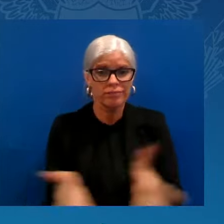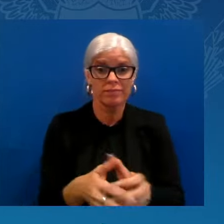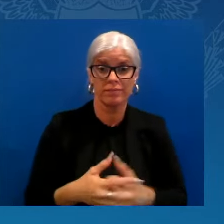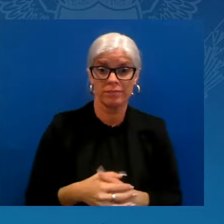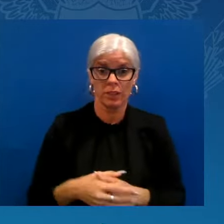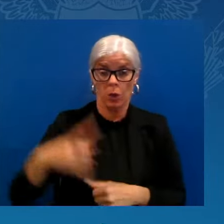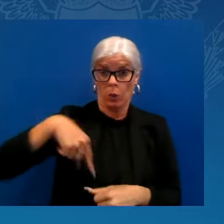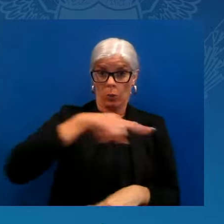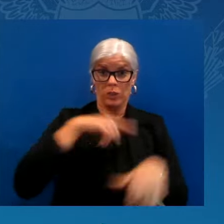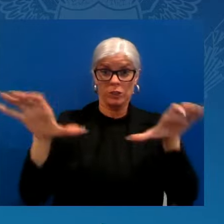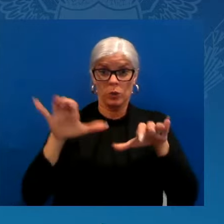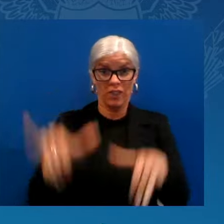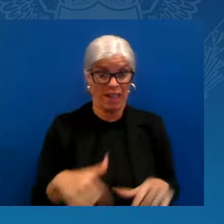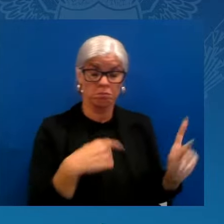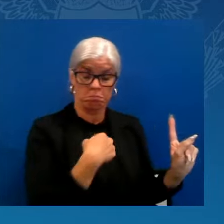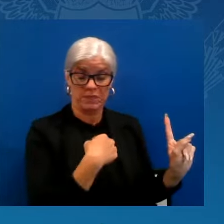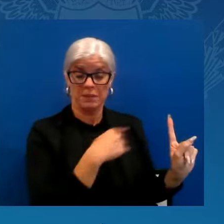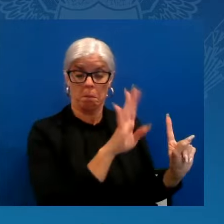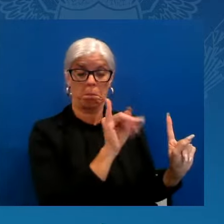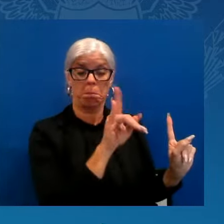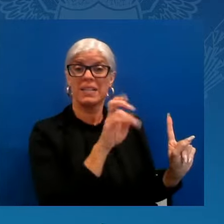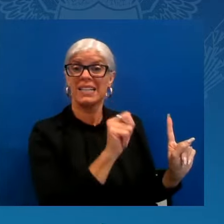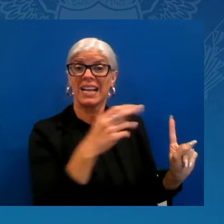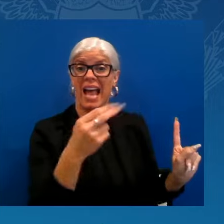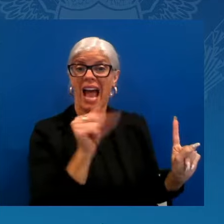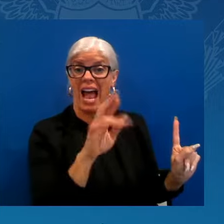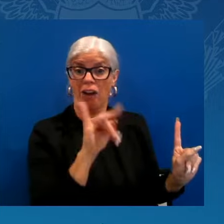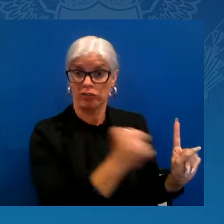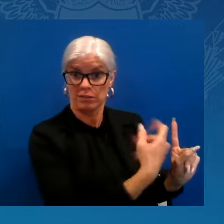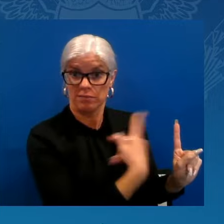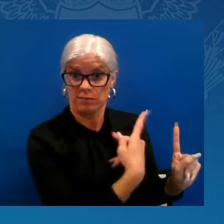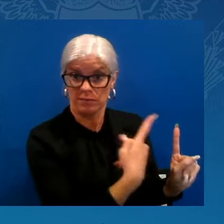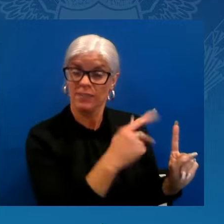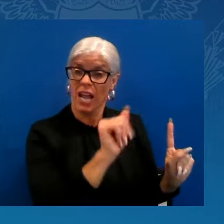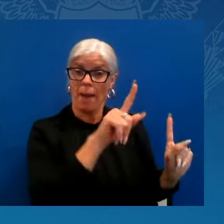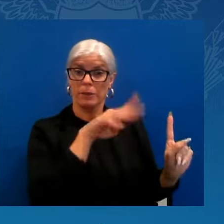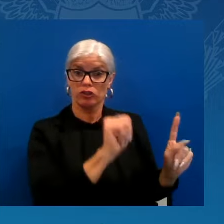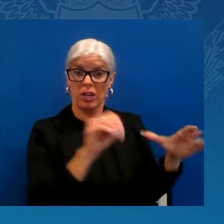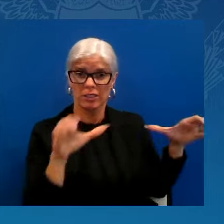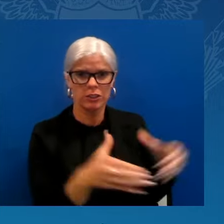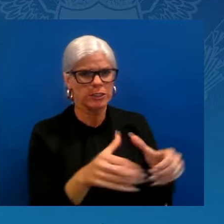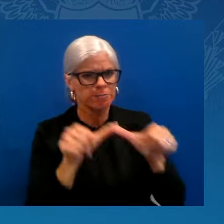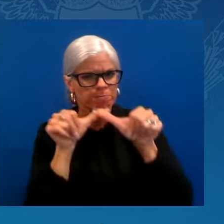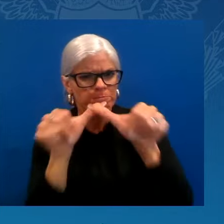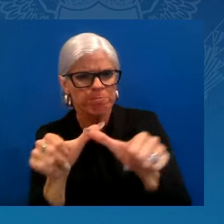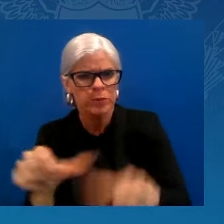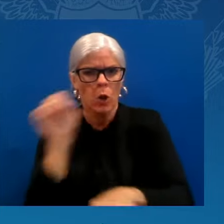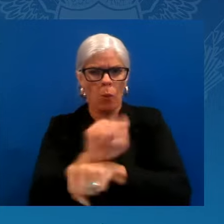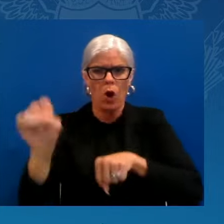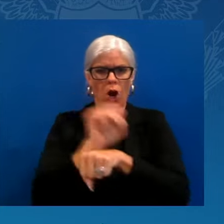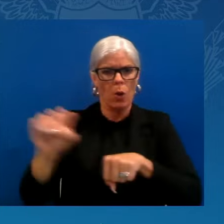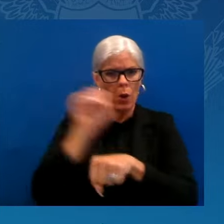where Israelis and Palestinians can live safely and securely and enjoy equal measures of freedom,